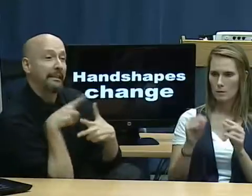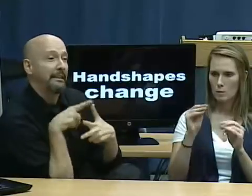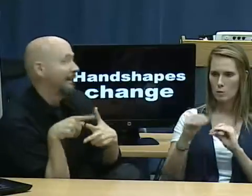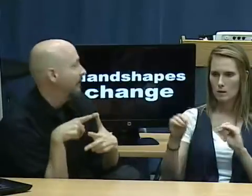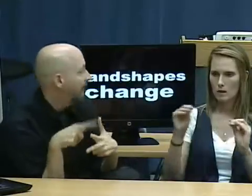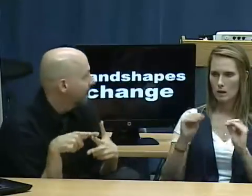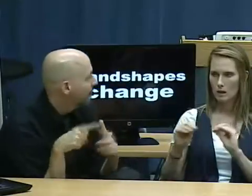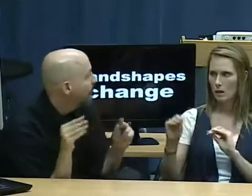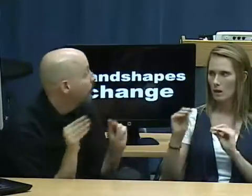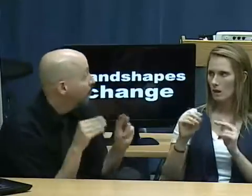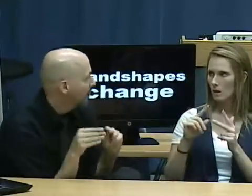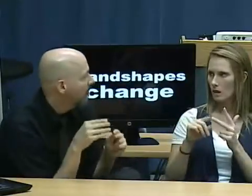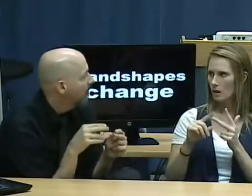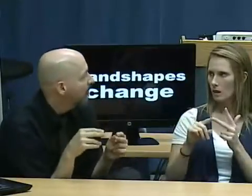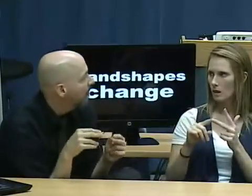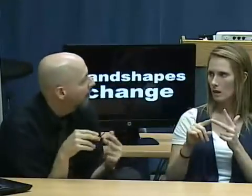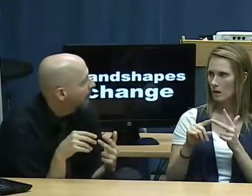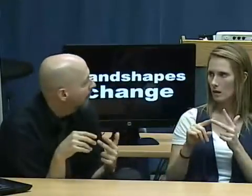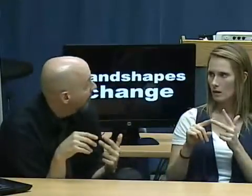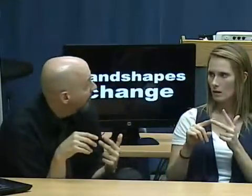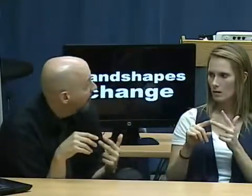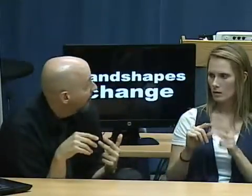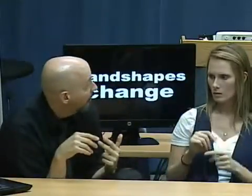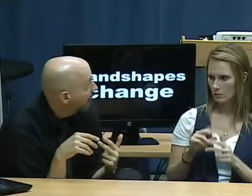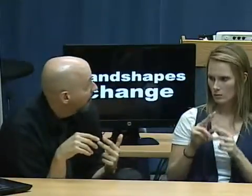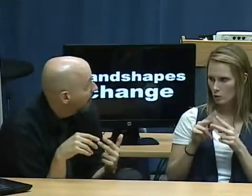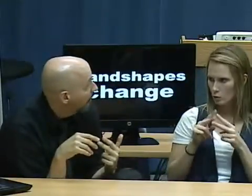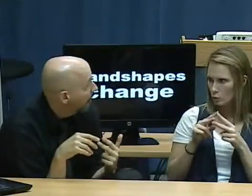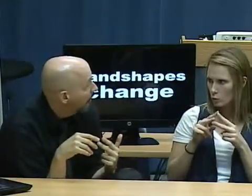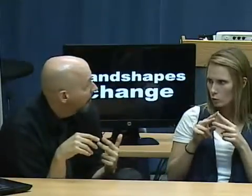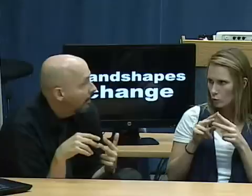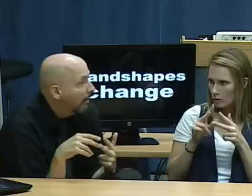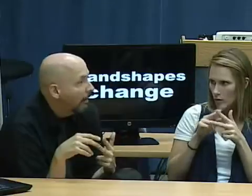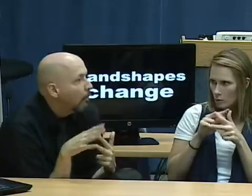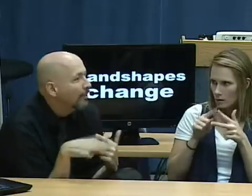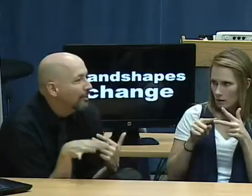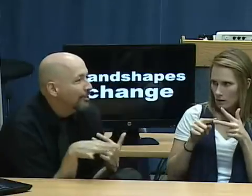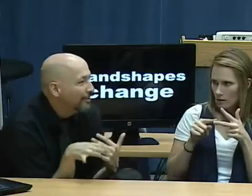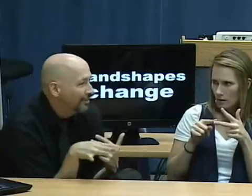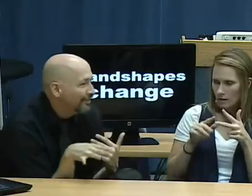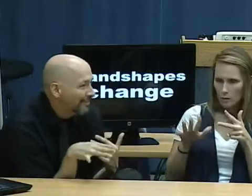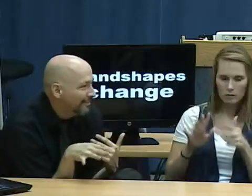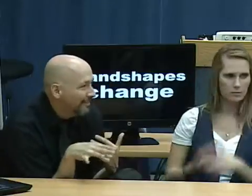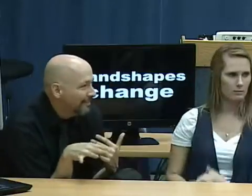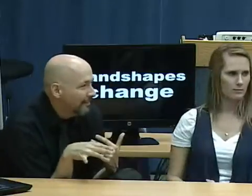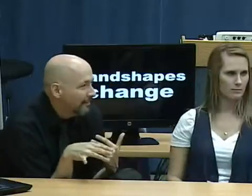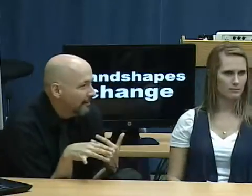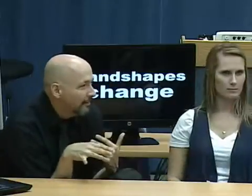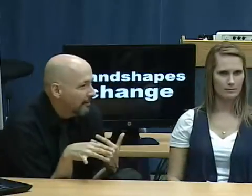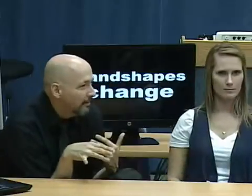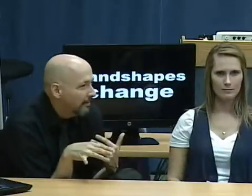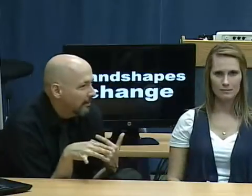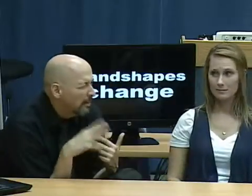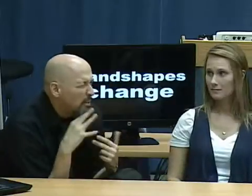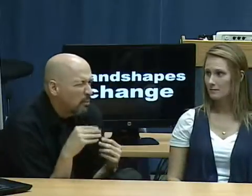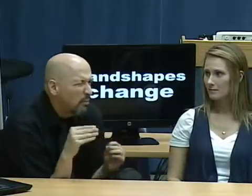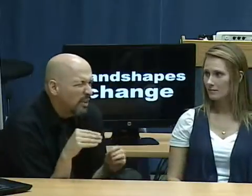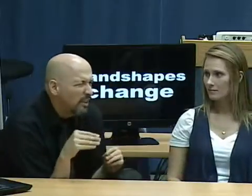What about the first two? Movement. Which one was that one? Location. What about movement?